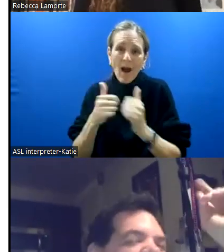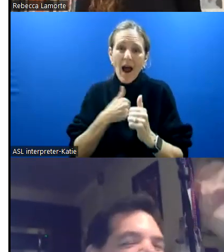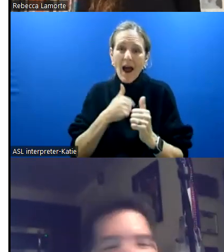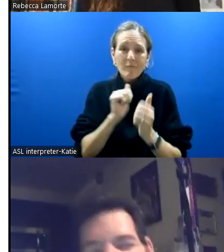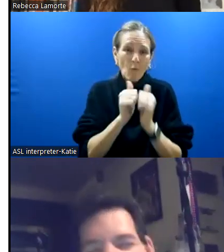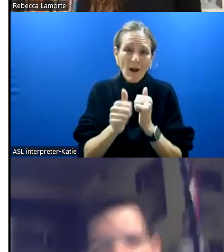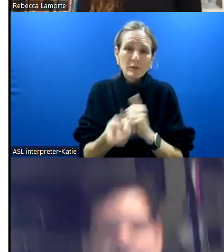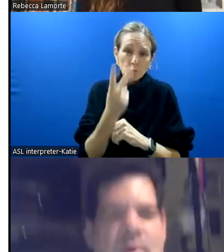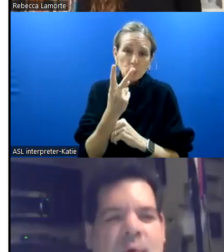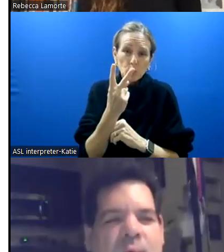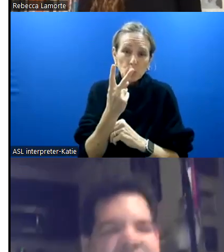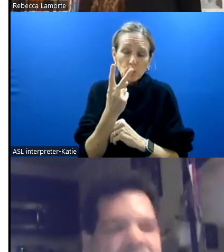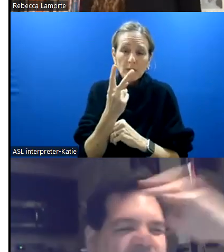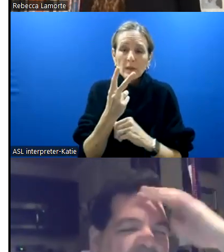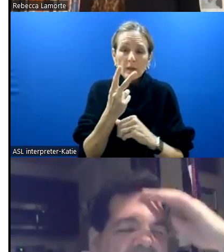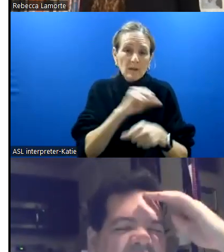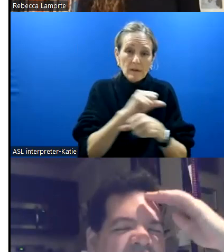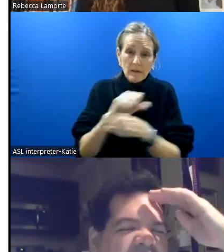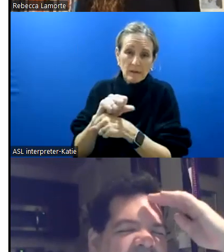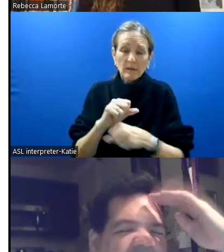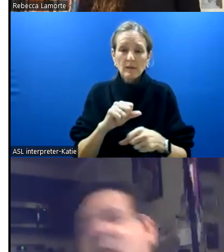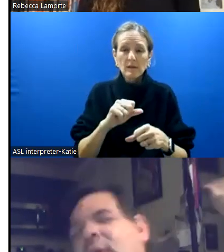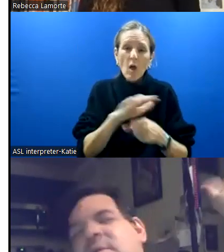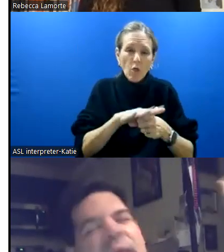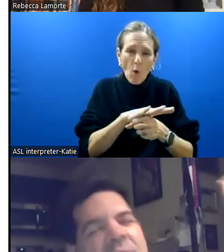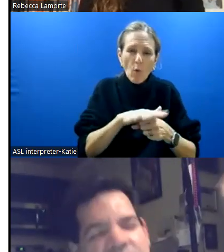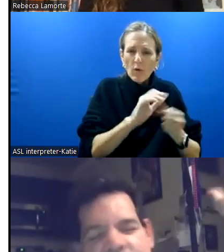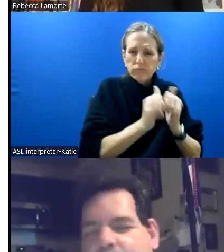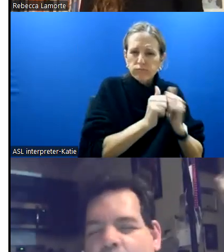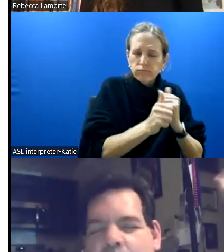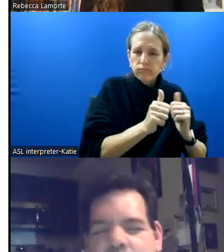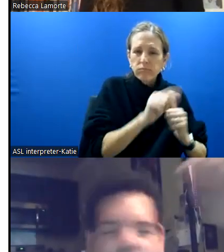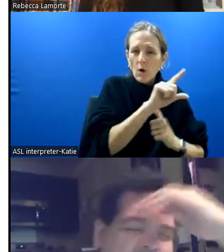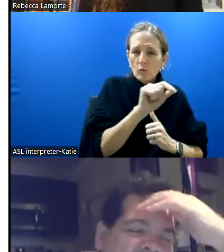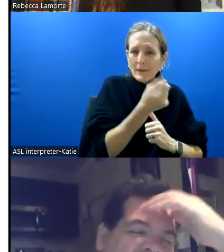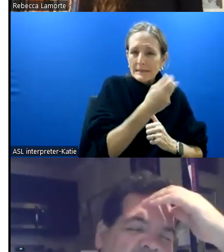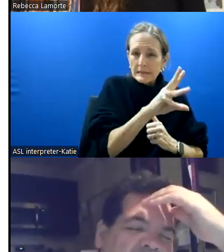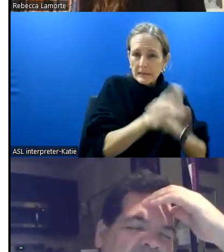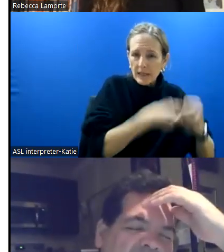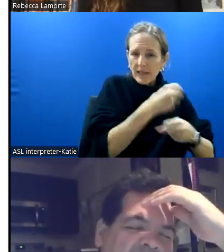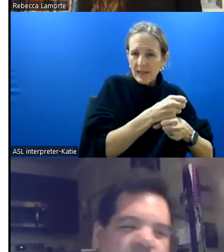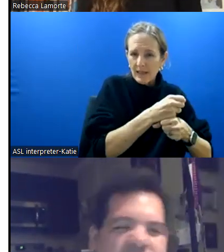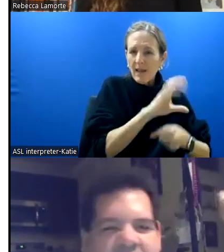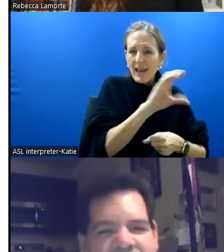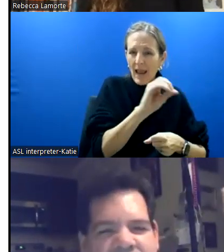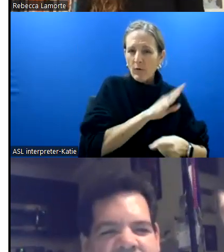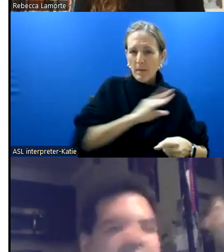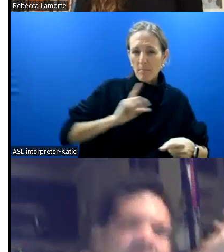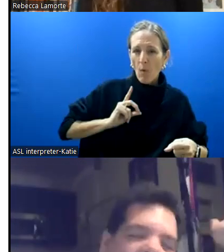a local race in 2016, Dane County Board of Supervisors in Wisconsin.